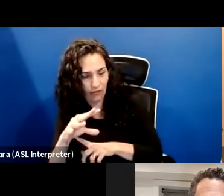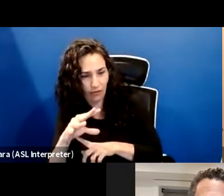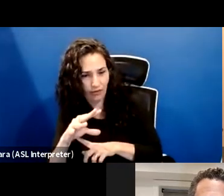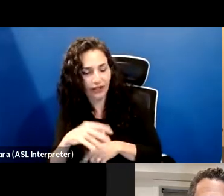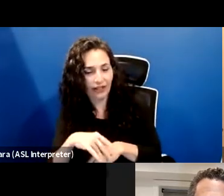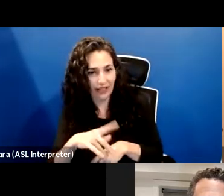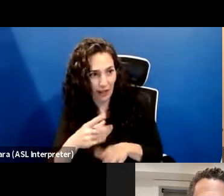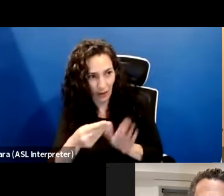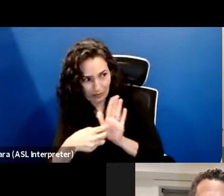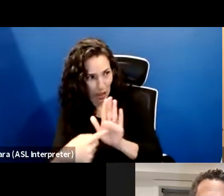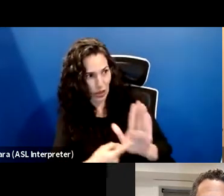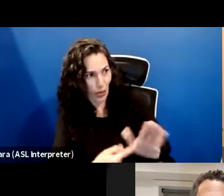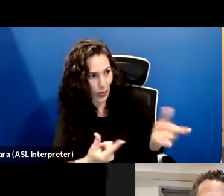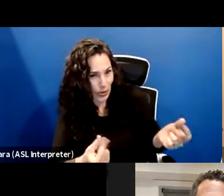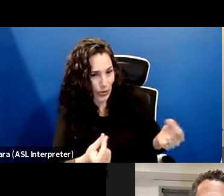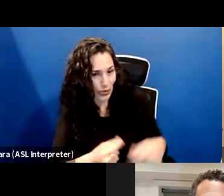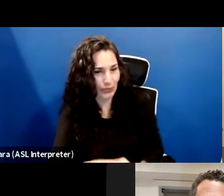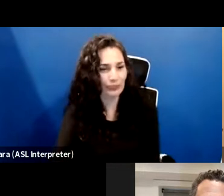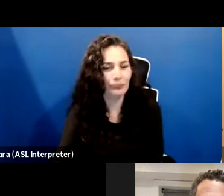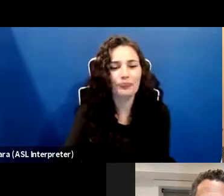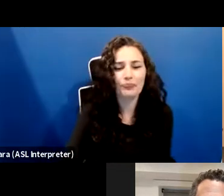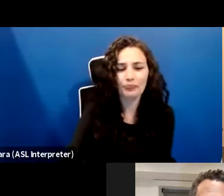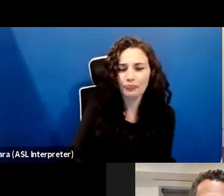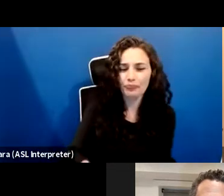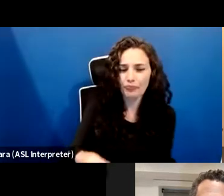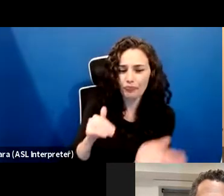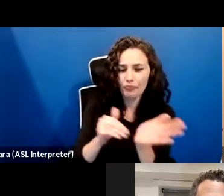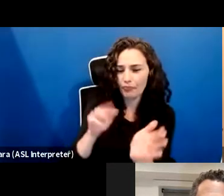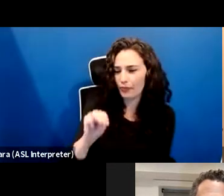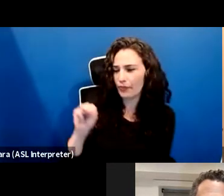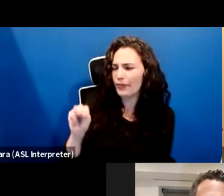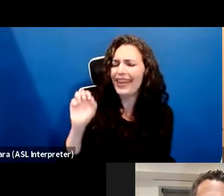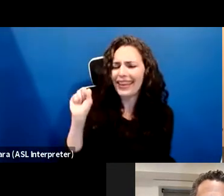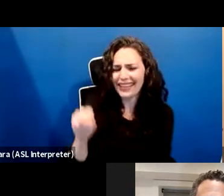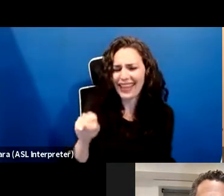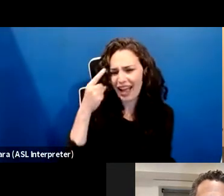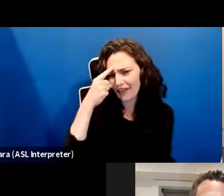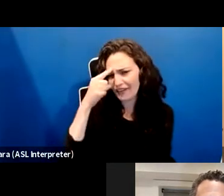Mirtha, you wanna take this one? Yeah. So, I mean, for emergency medicine, you know, for sure,